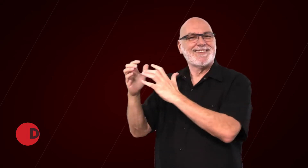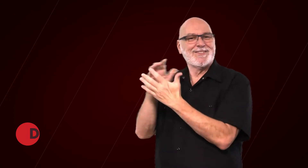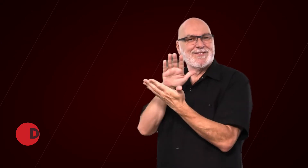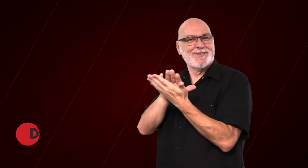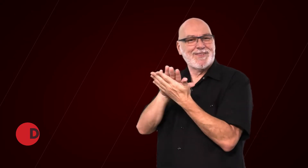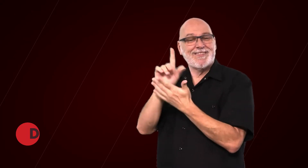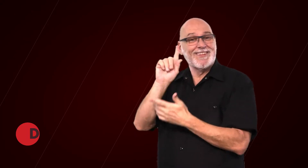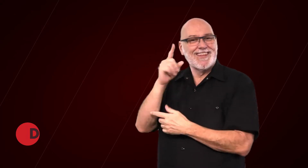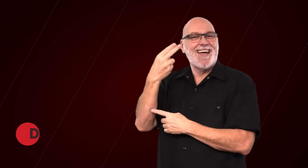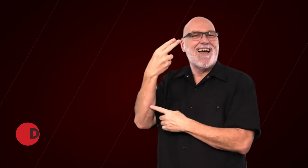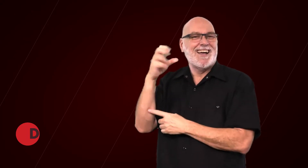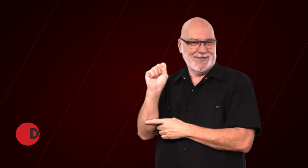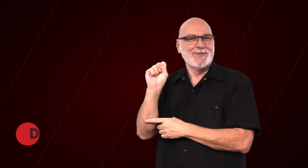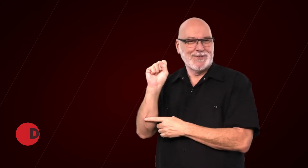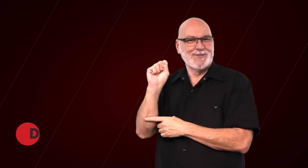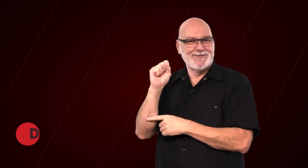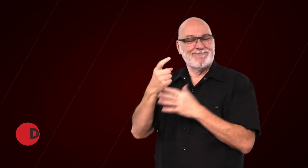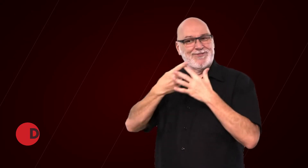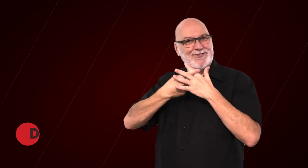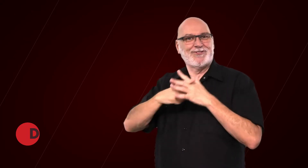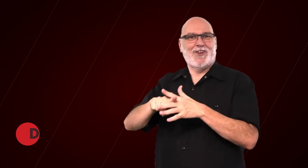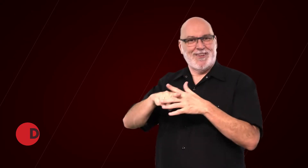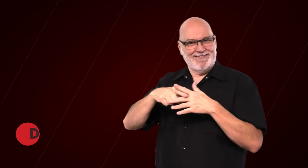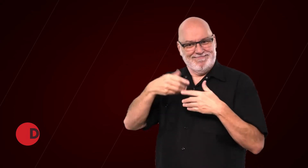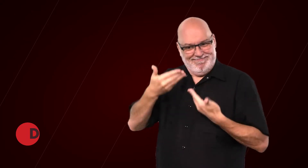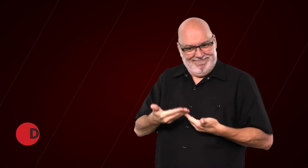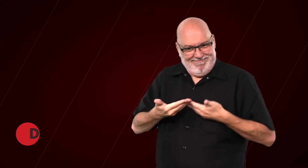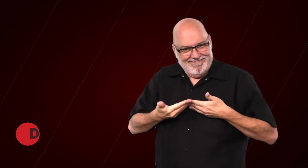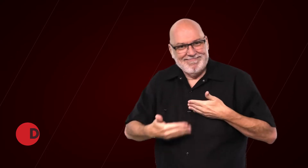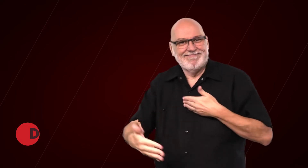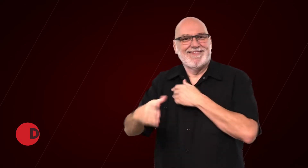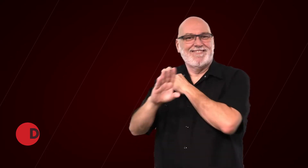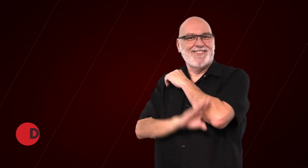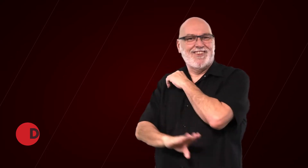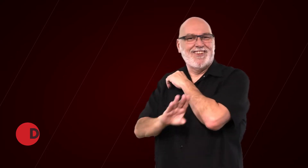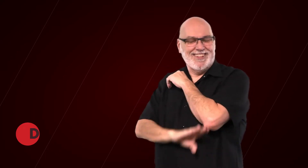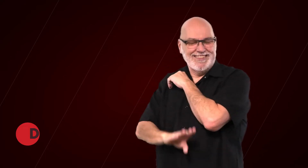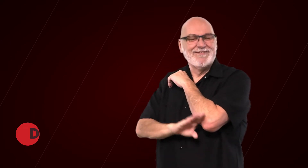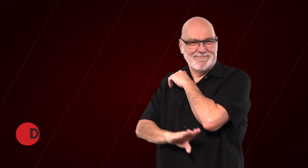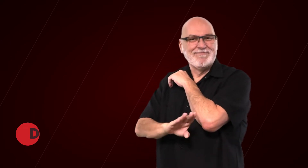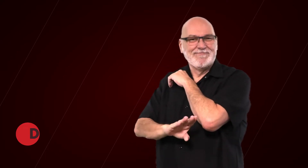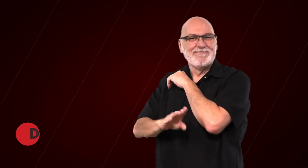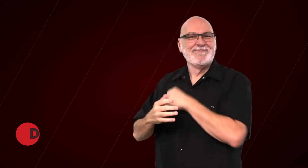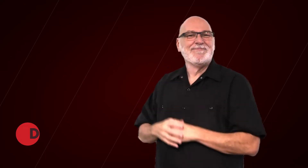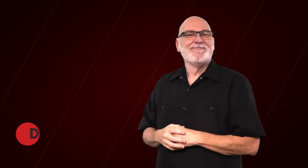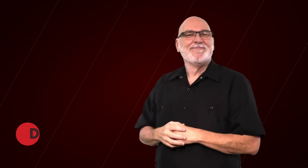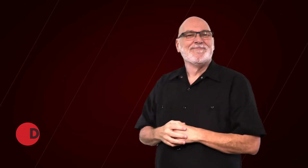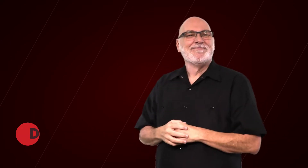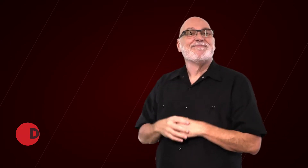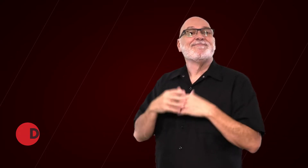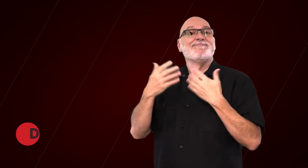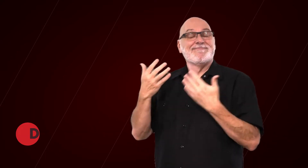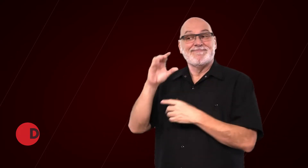in high schools starting this Fall.